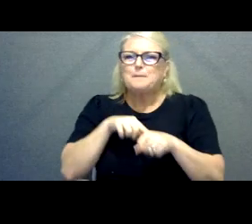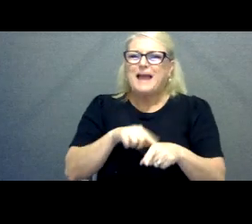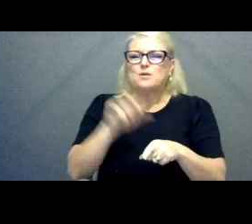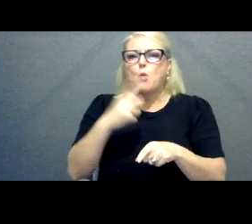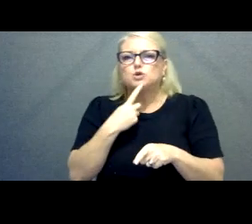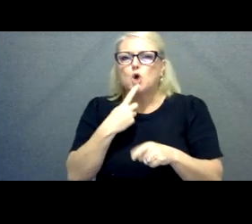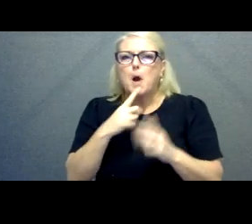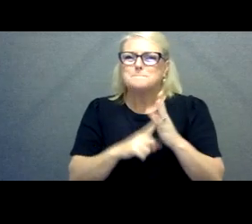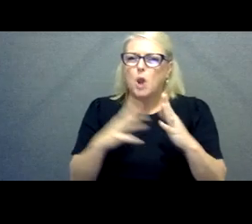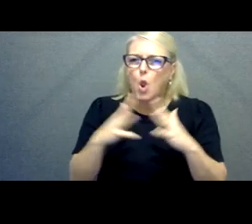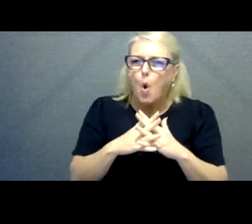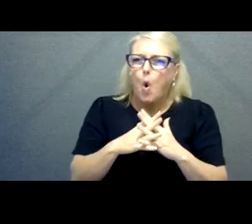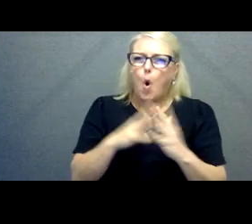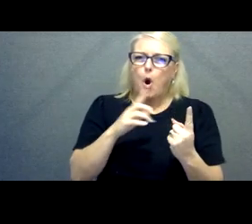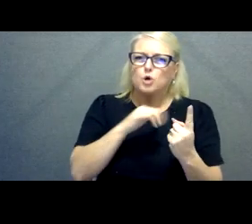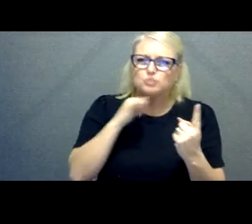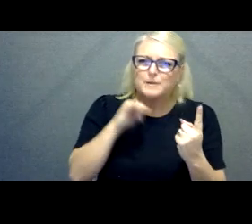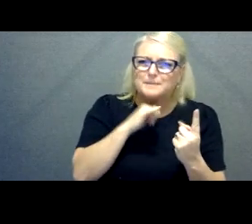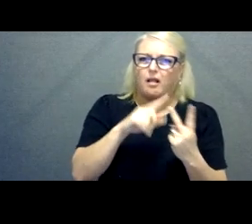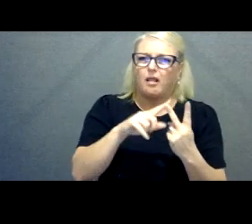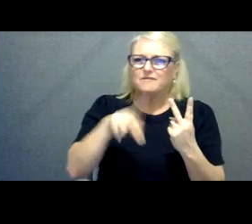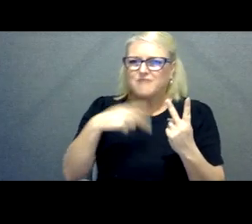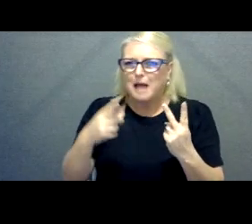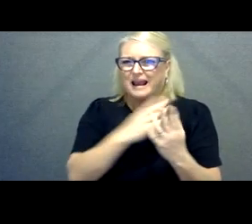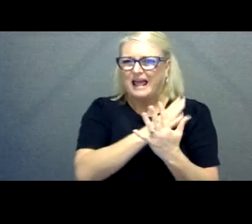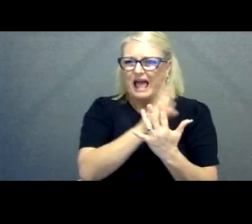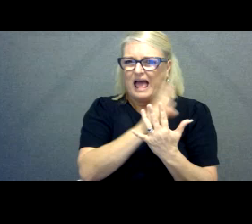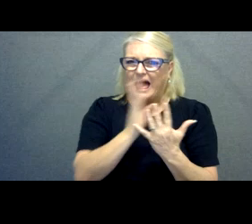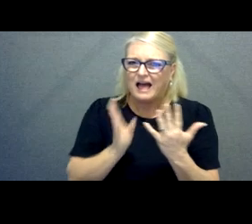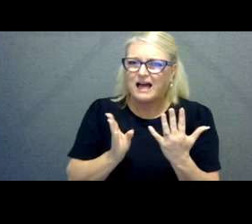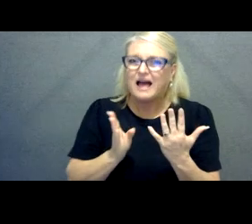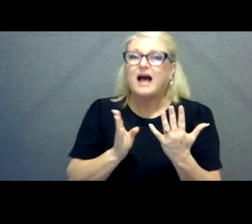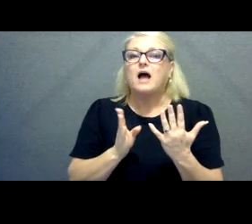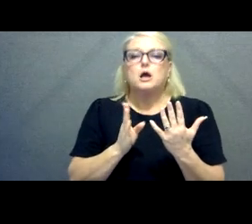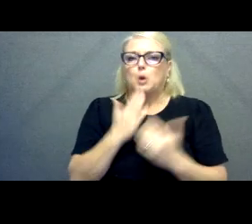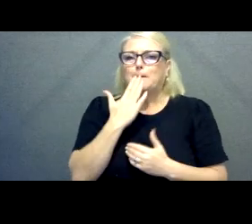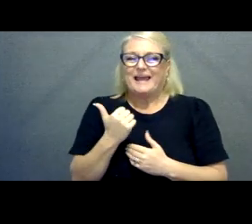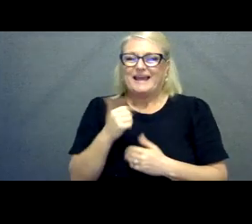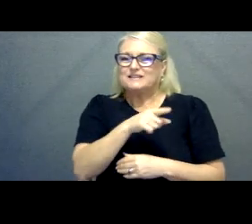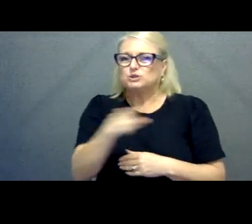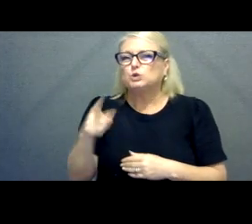got a lot of different things that we can find so I do encourage you to have a look there um if